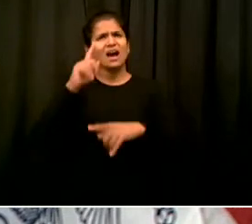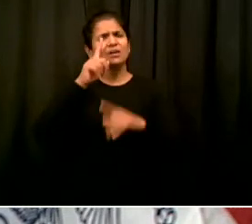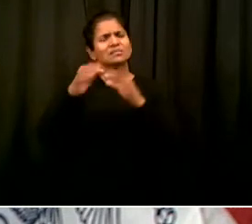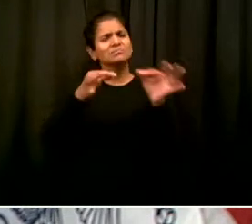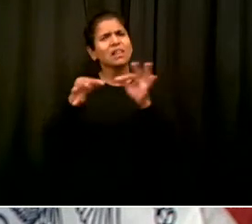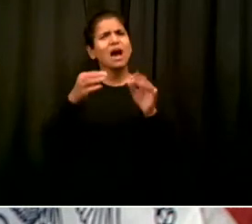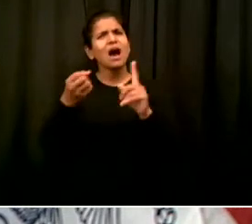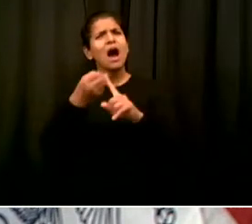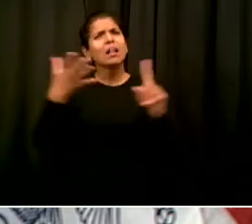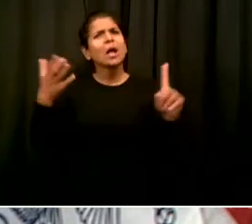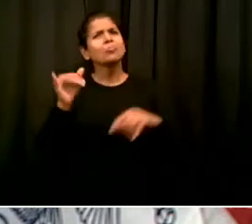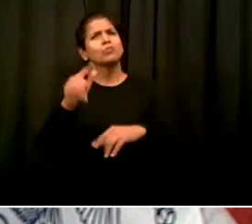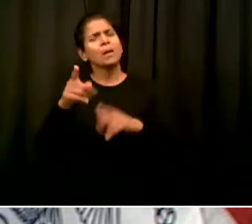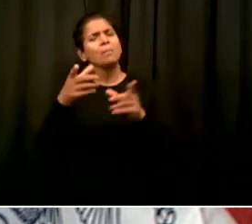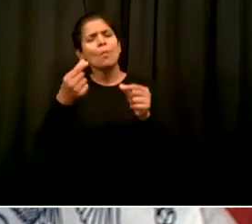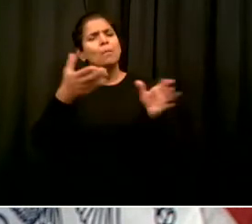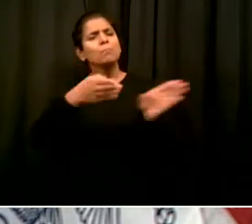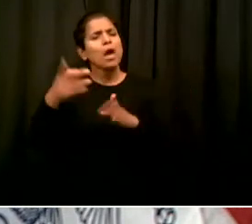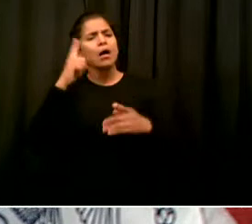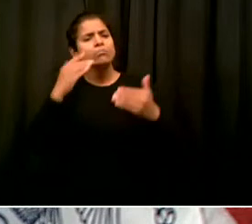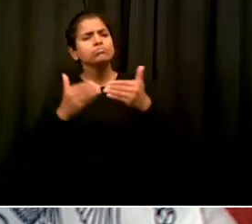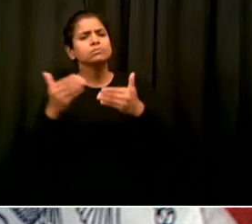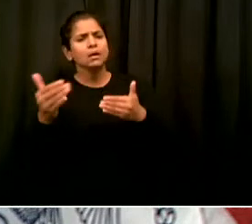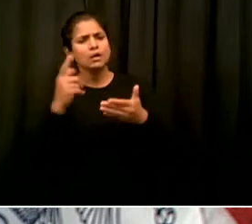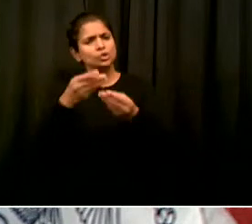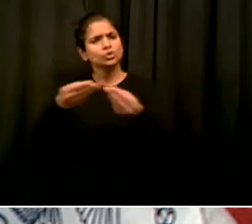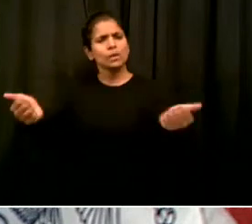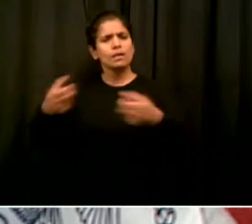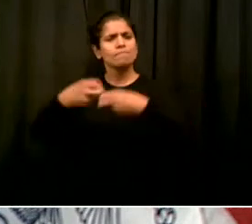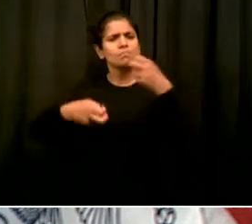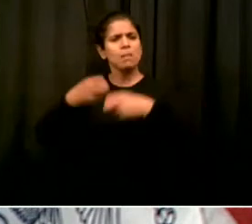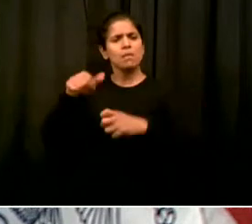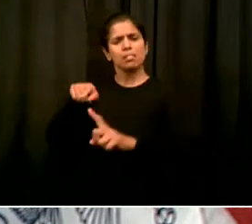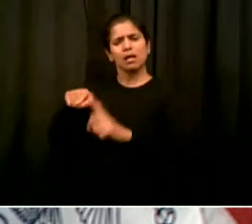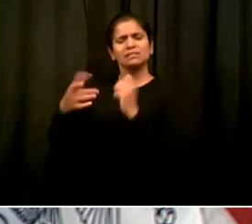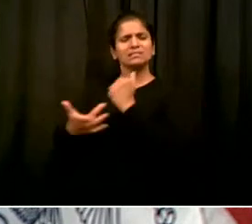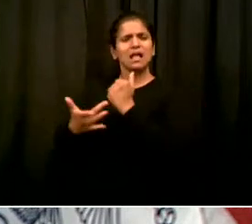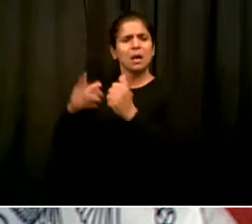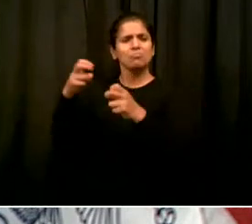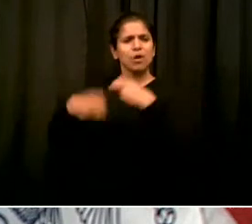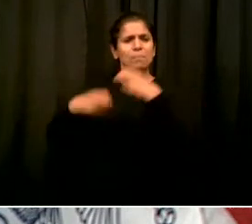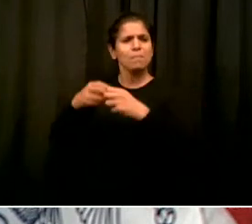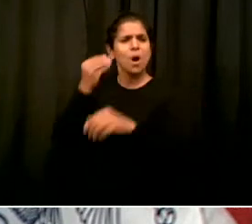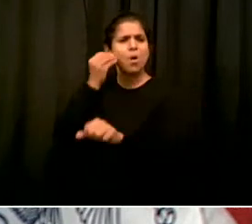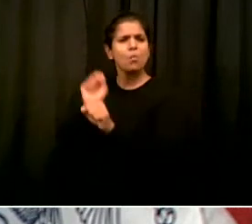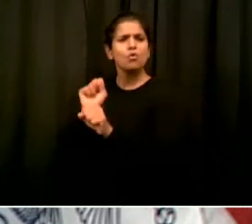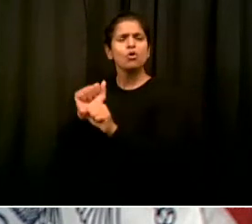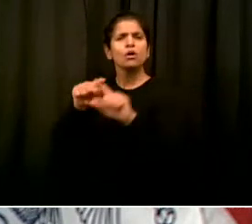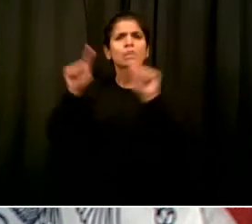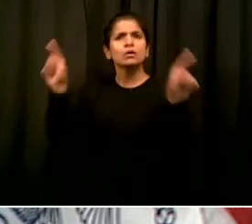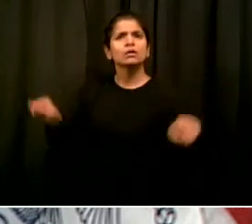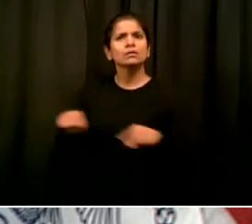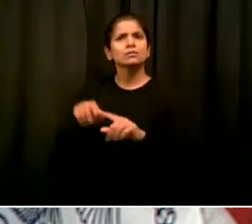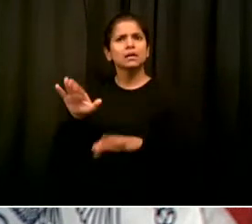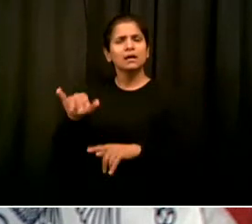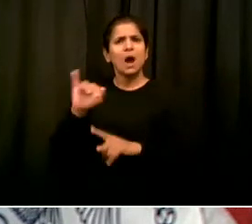SOCIETY POINTED OUT THERE IS NO PLAN IN PLACE OR THEY HAVEN'T SEEN THEM YYET. N CAYOYOU ELABORATE ON YOUR PLAN TO GET THAT DONE DAN